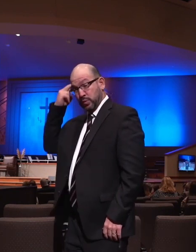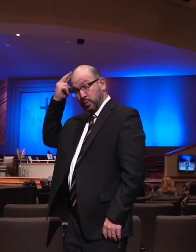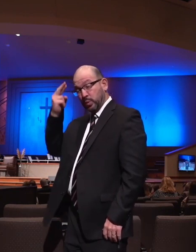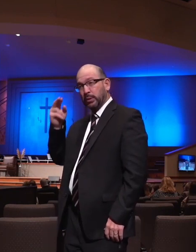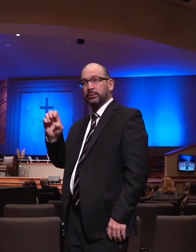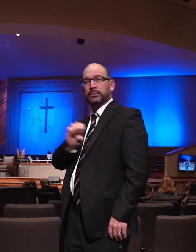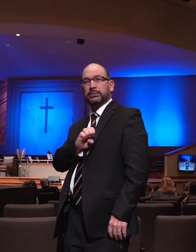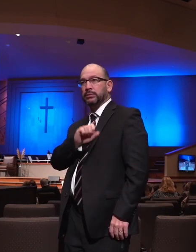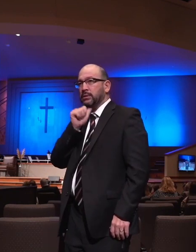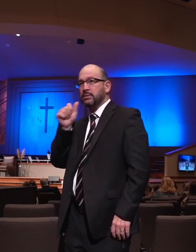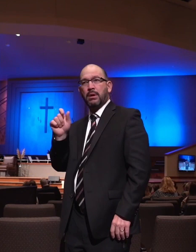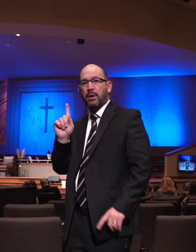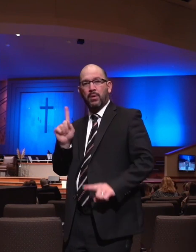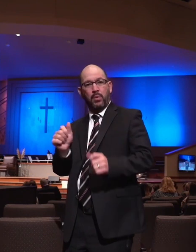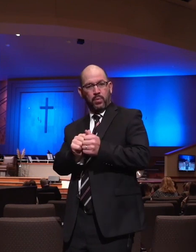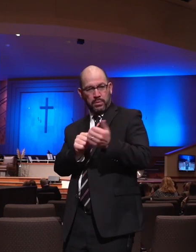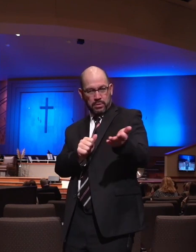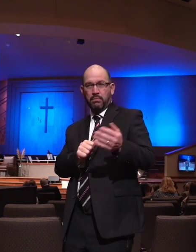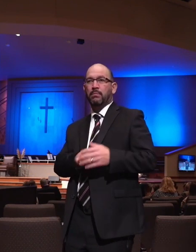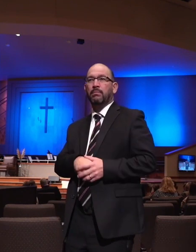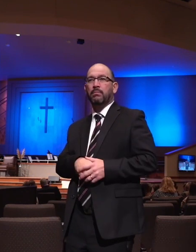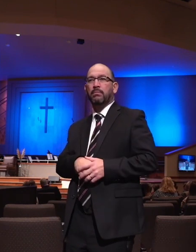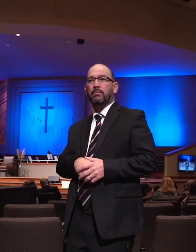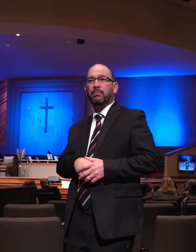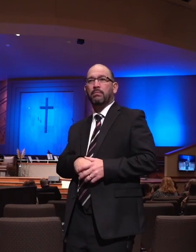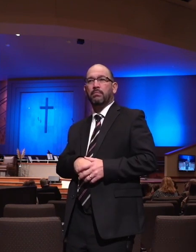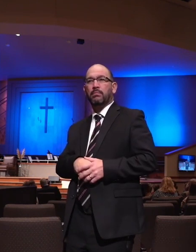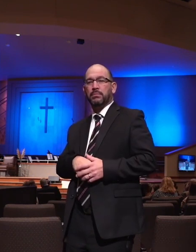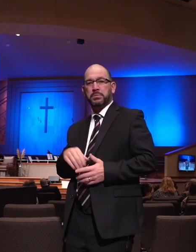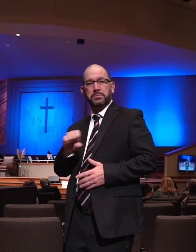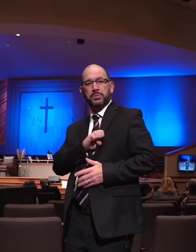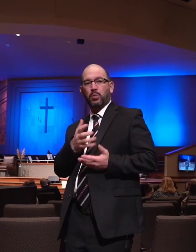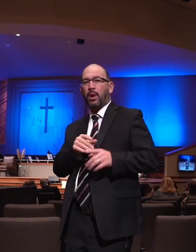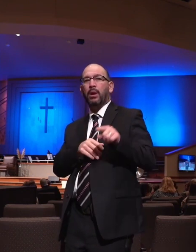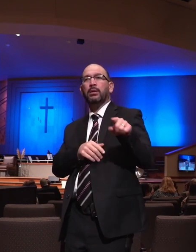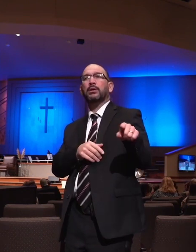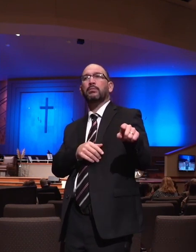didn't go on out to the river with them he Elisha did not want him worshiping